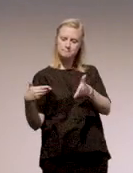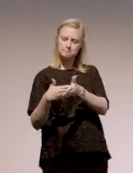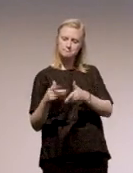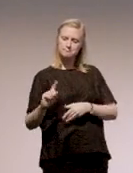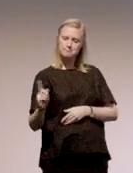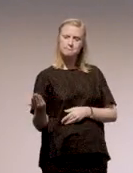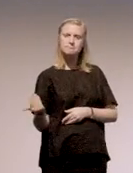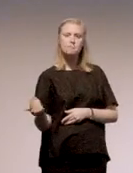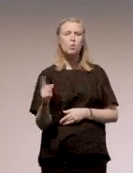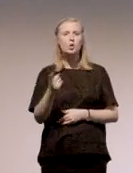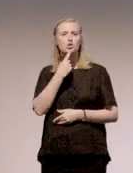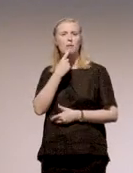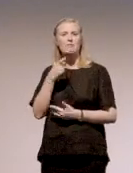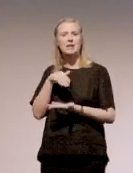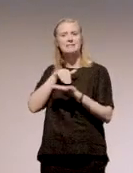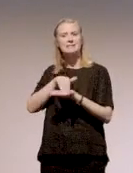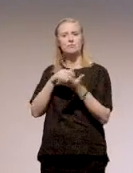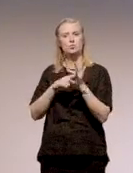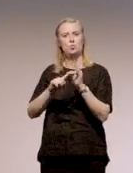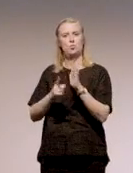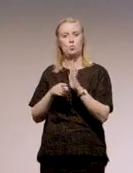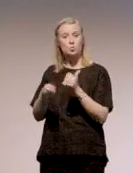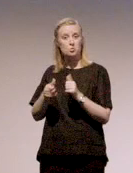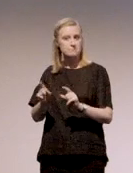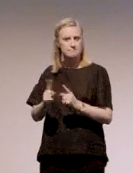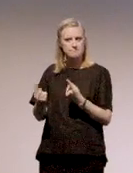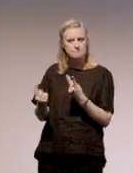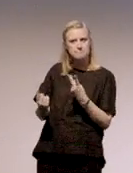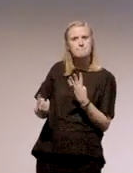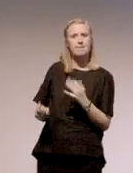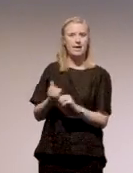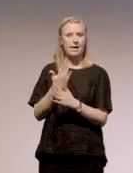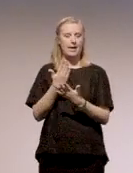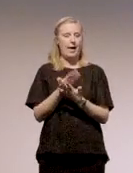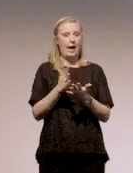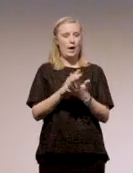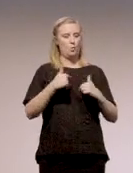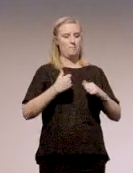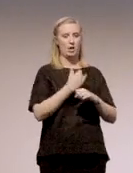they using and how can we make sure that we're preparing our digital things in the best way possible